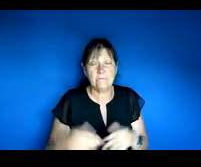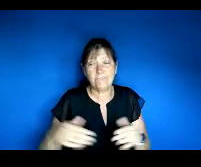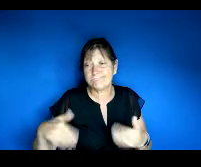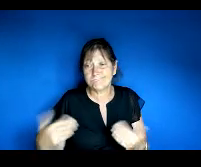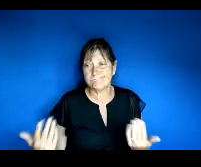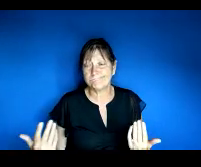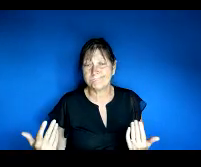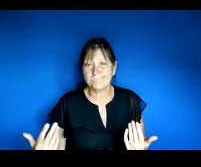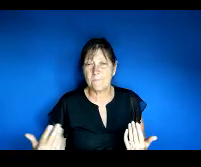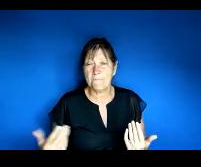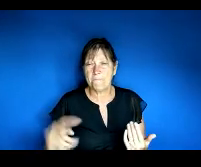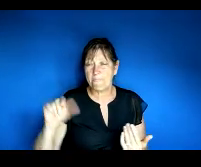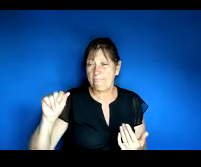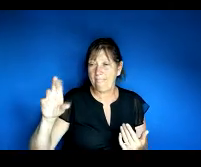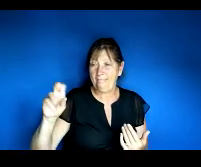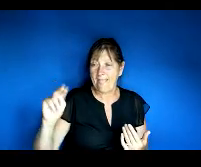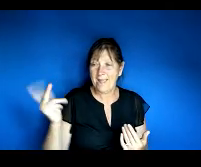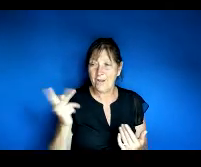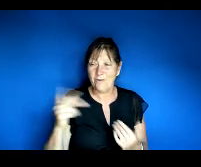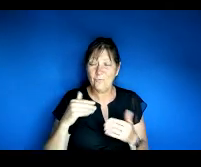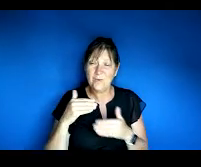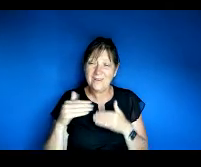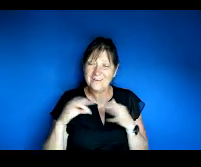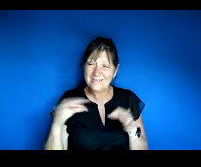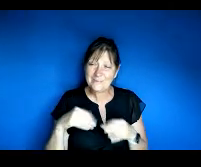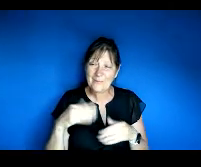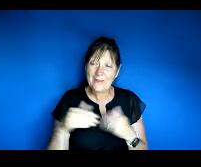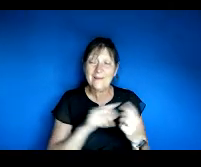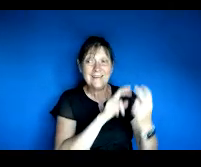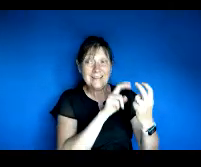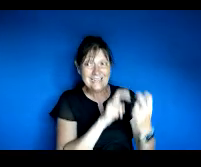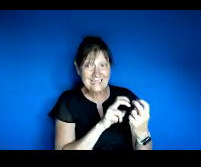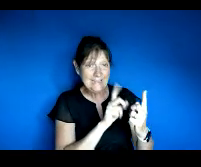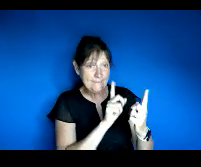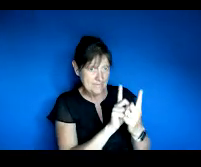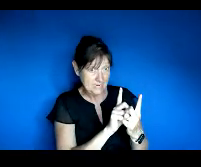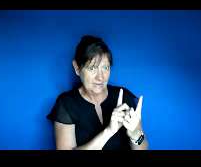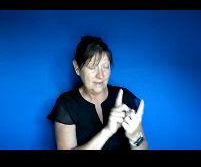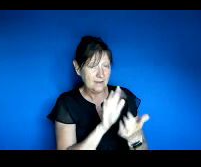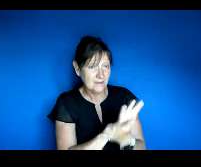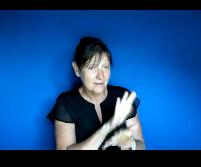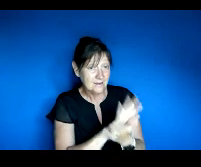Aaron and I outline the process from kind of meeting to submitting documentation and review. That's not something that can happen in a couple of days.